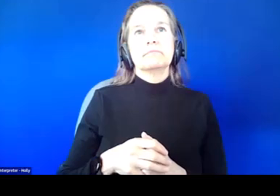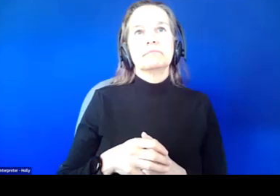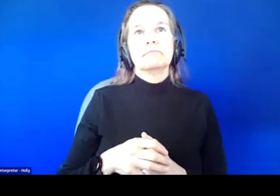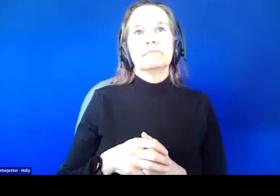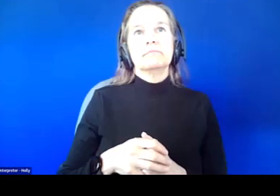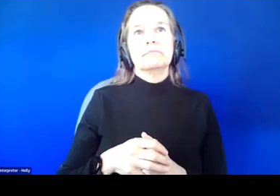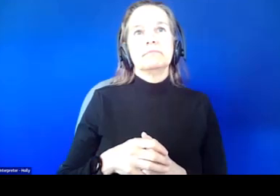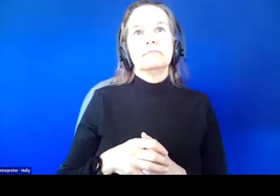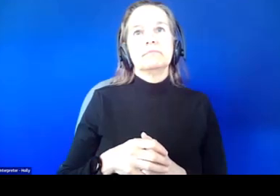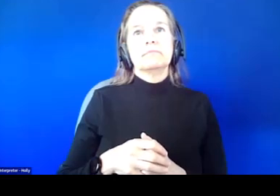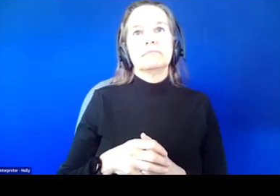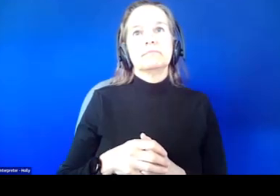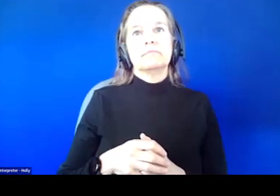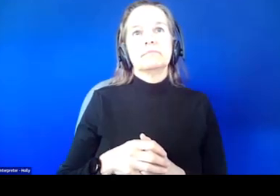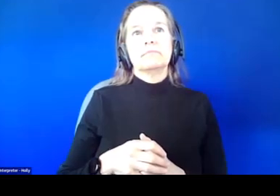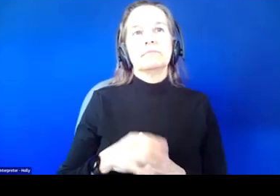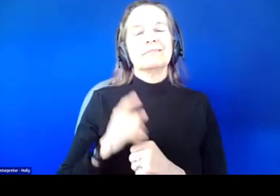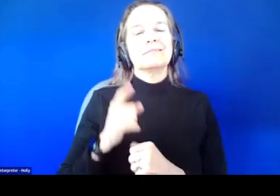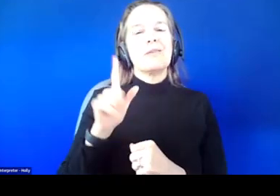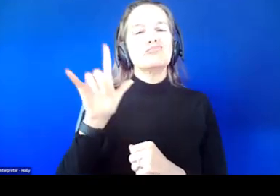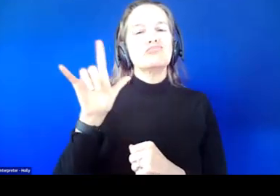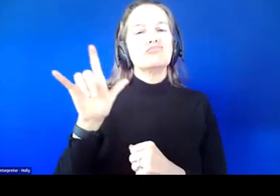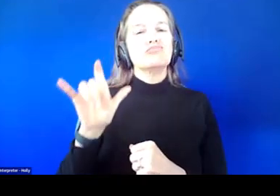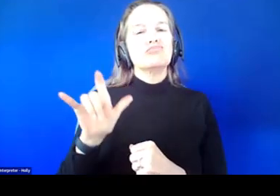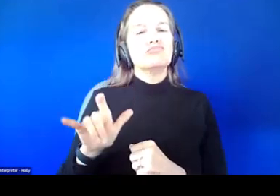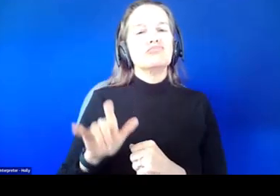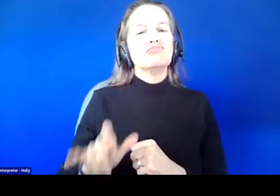These are a few resources from Justice and